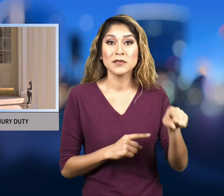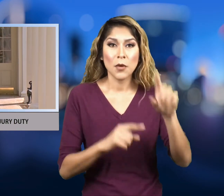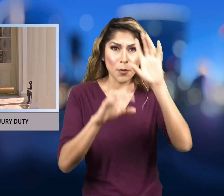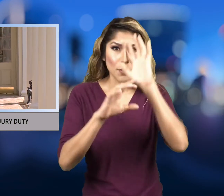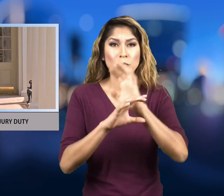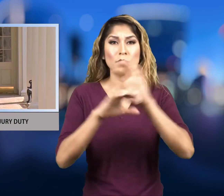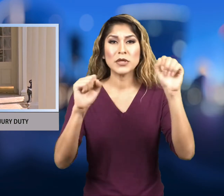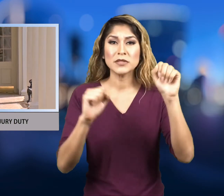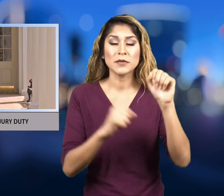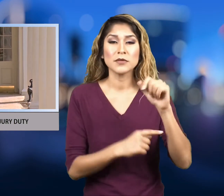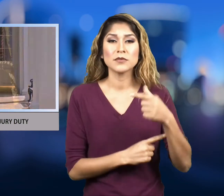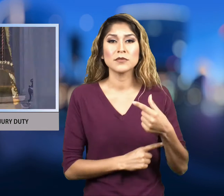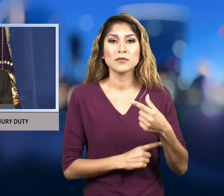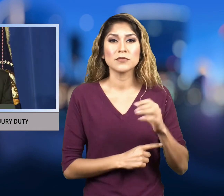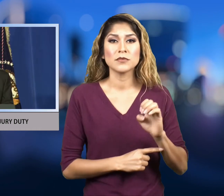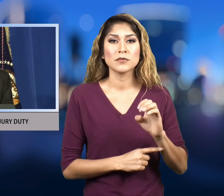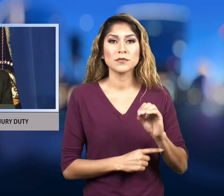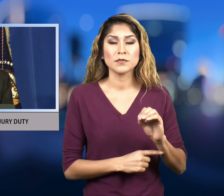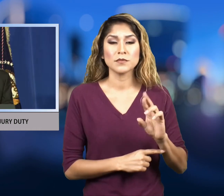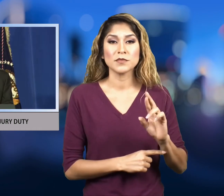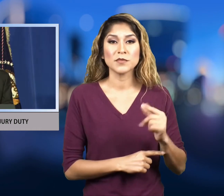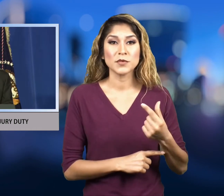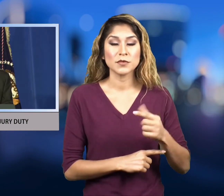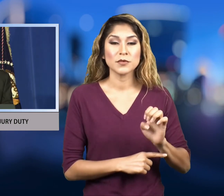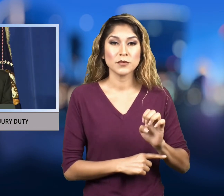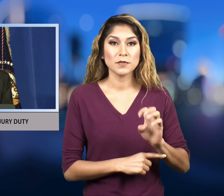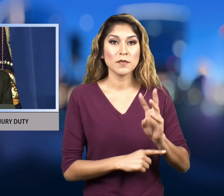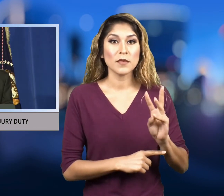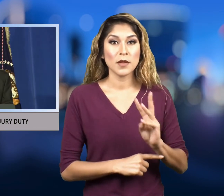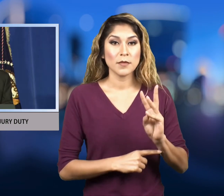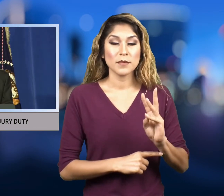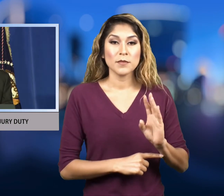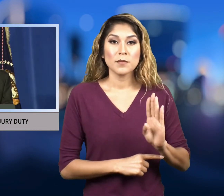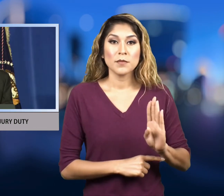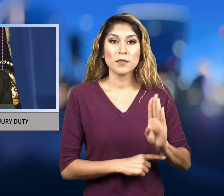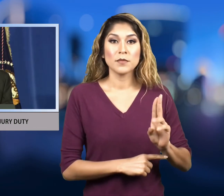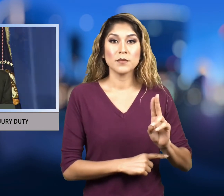President George W. Bush